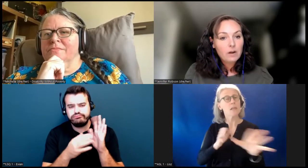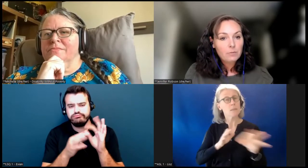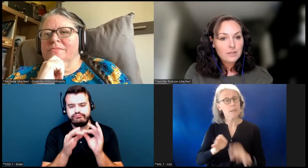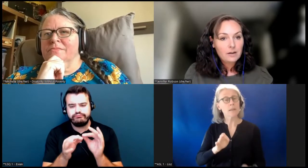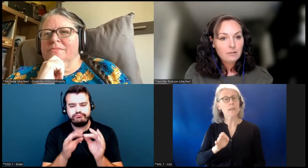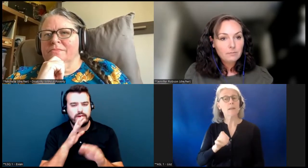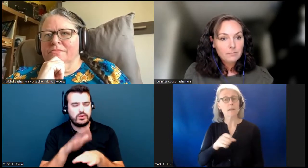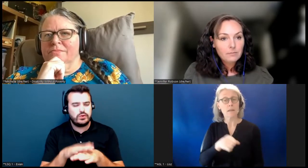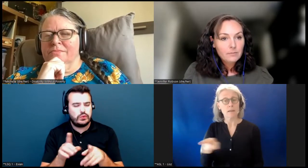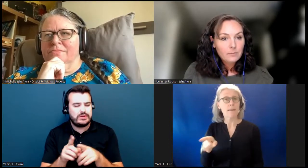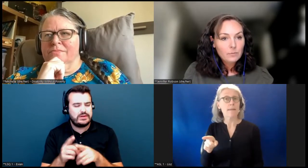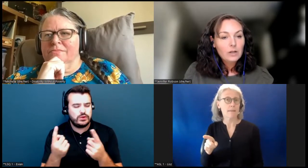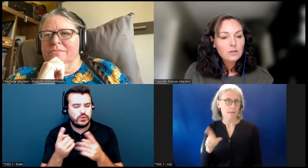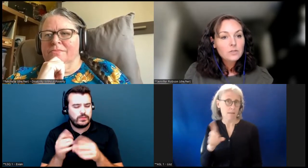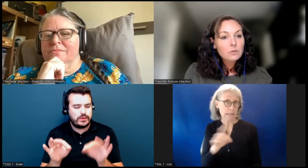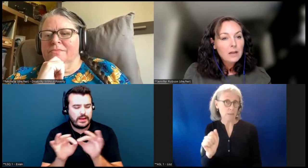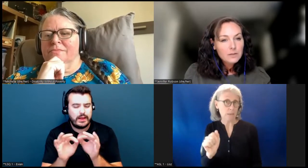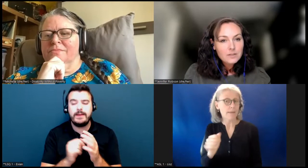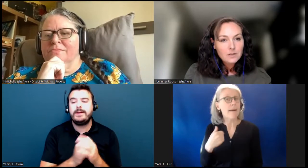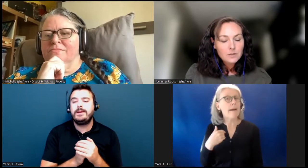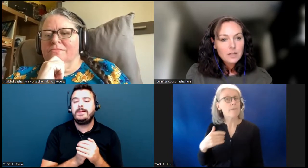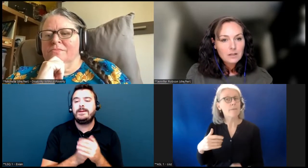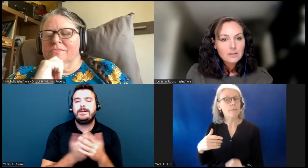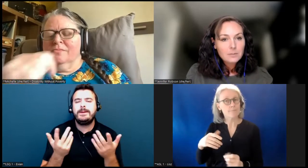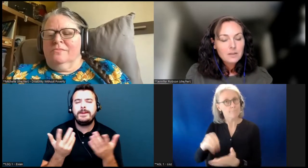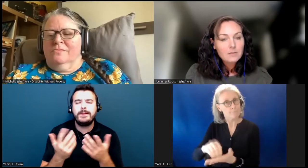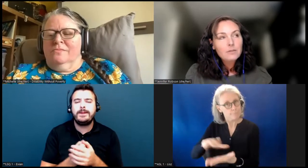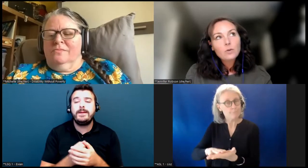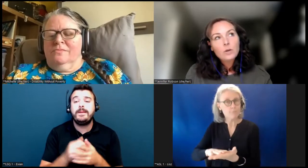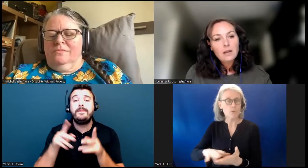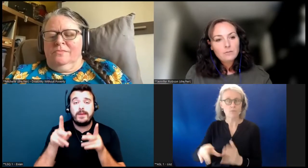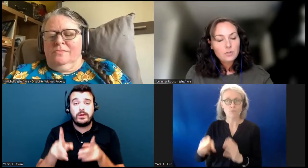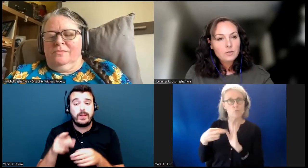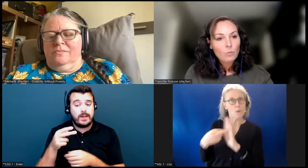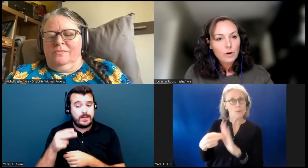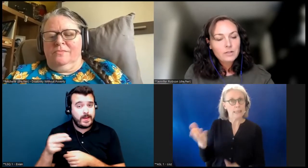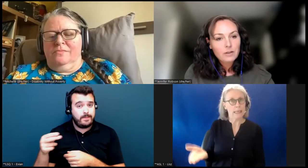REPRESENTATIVE, RIGHT. NOW THIS IS ALSO TELLING US ABOUT HOW THEY HAVE TO DO WORK TO FIGURE